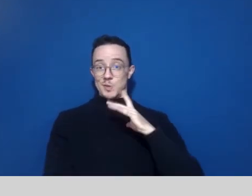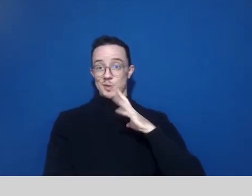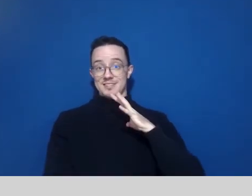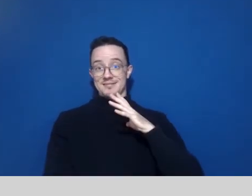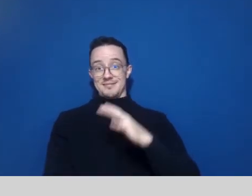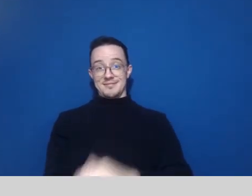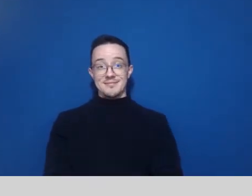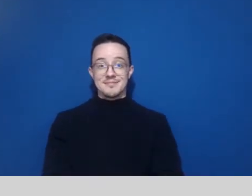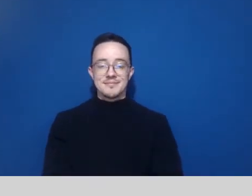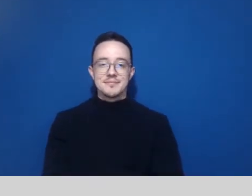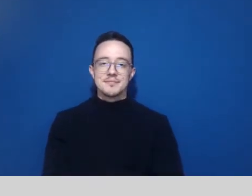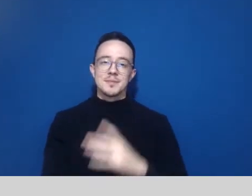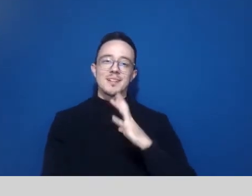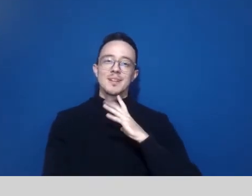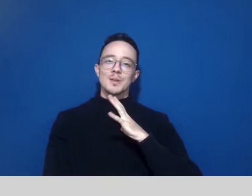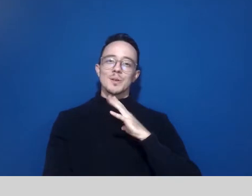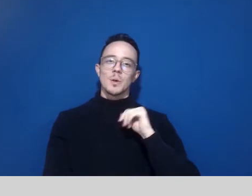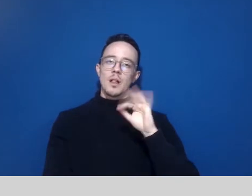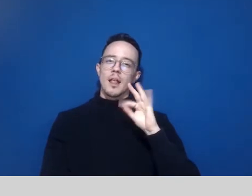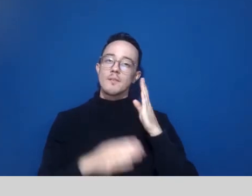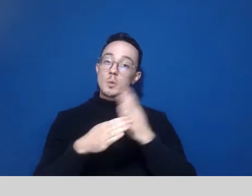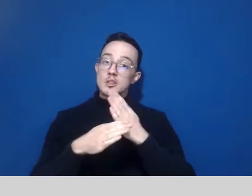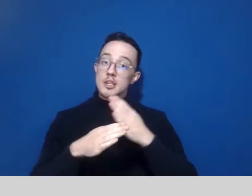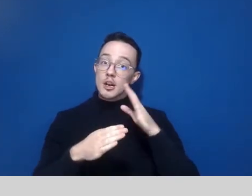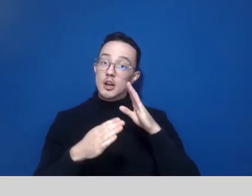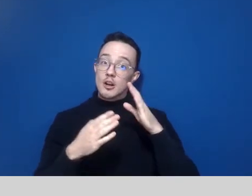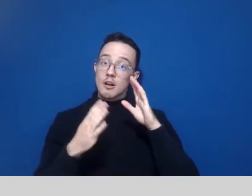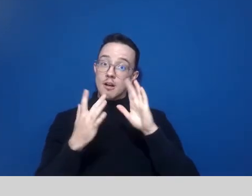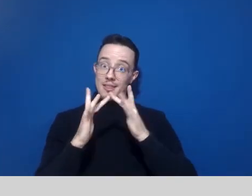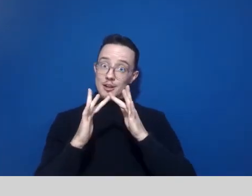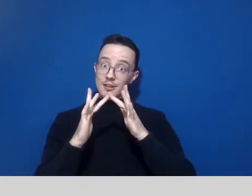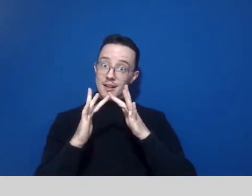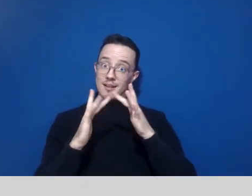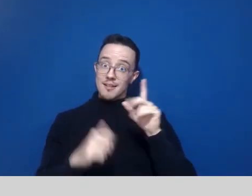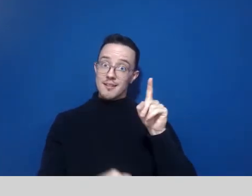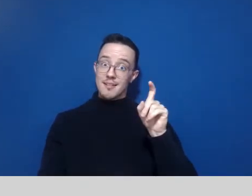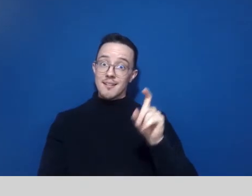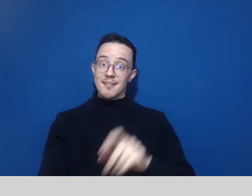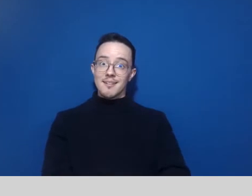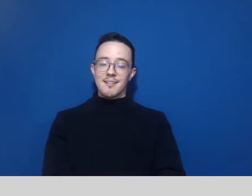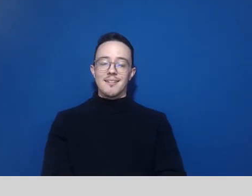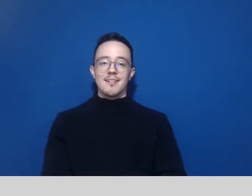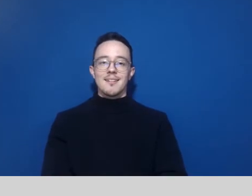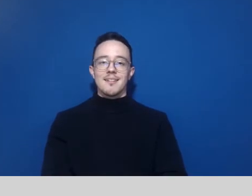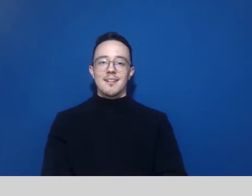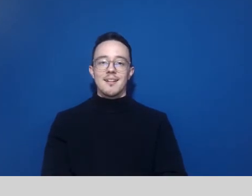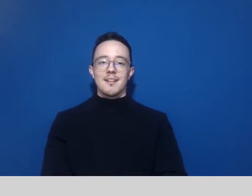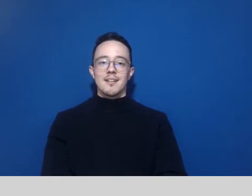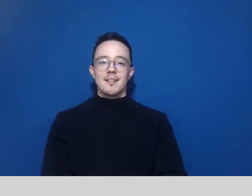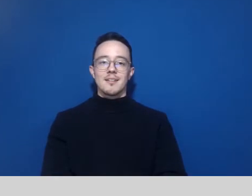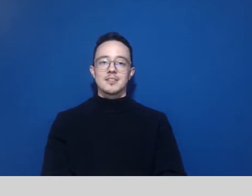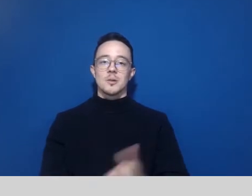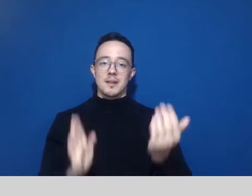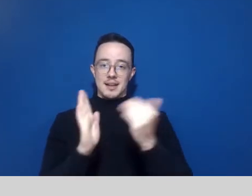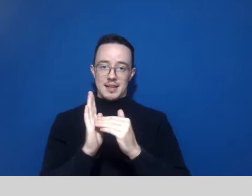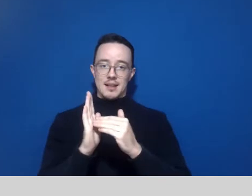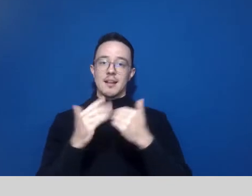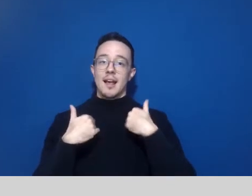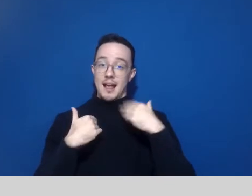That's pretty cool. Wouldn't it be cool if we could share this data on the Internet somehow? So we've got a SQLite database.